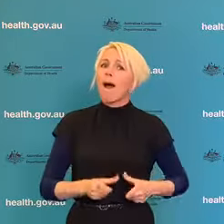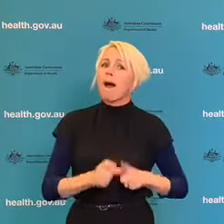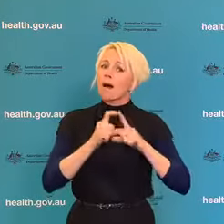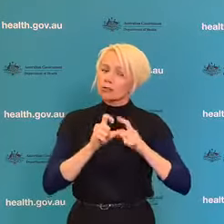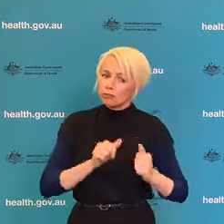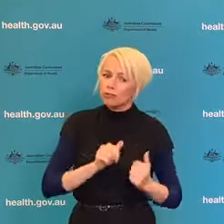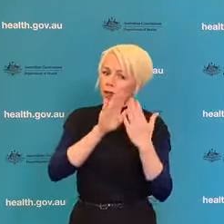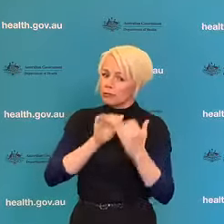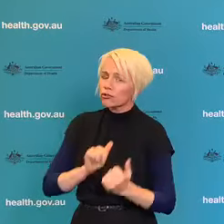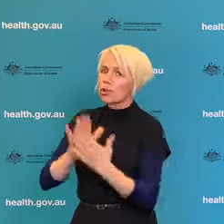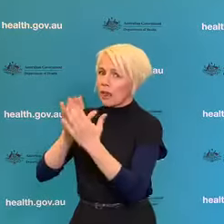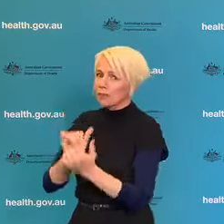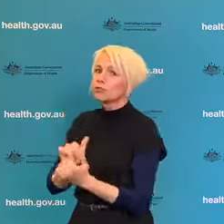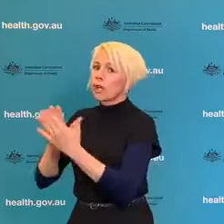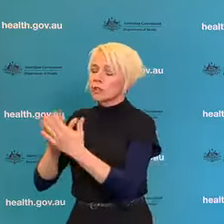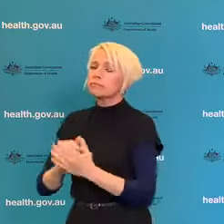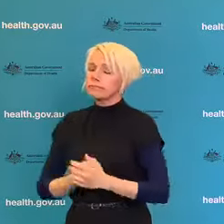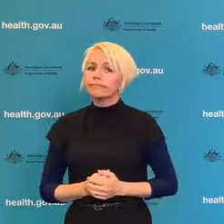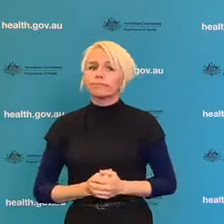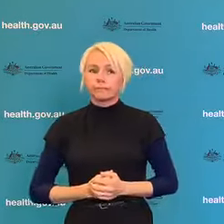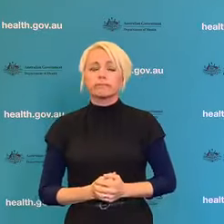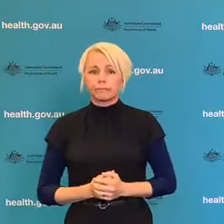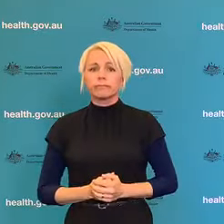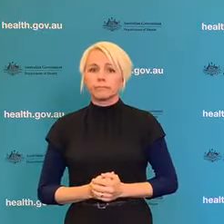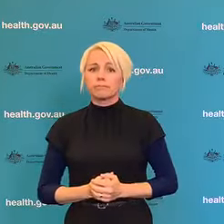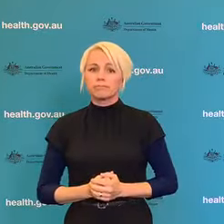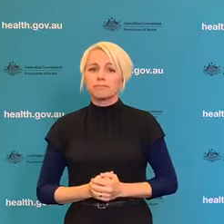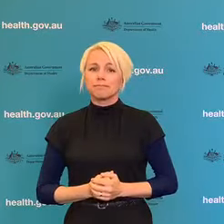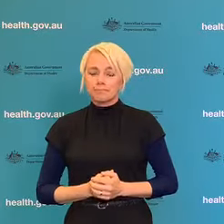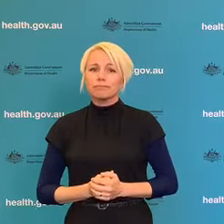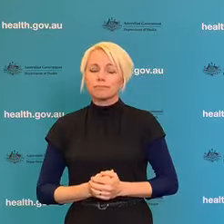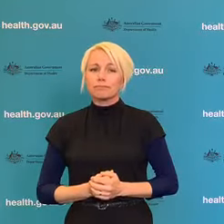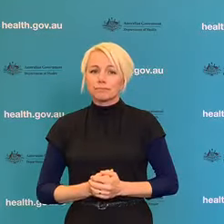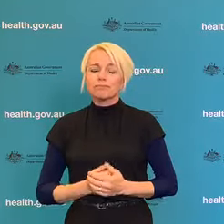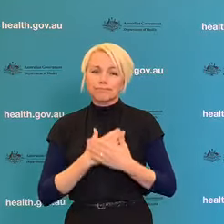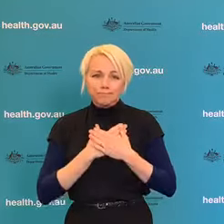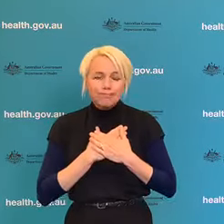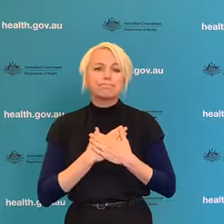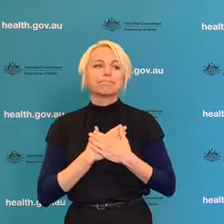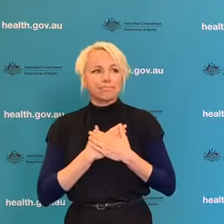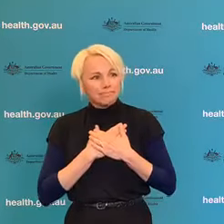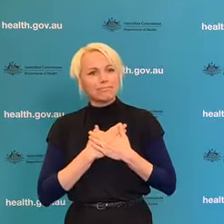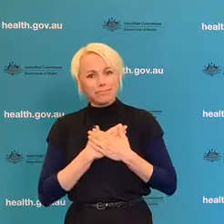in difficult situations. So again it is Community Nursing Week and